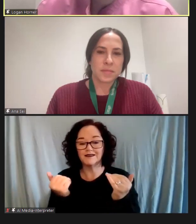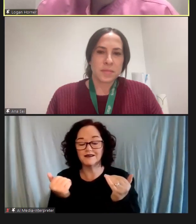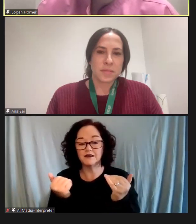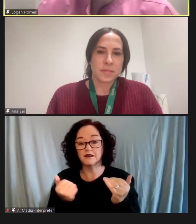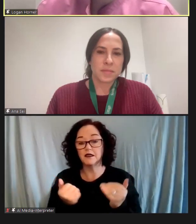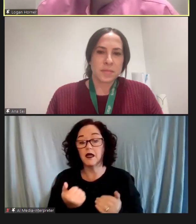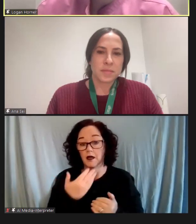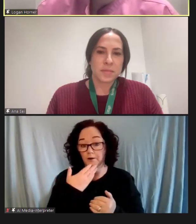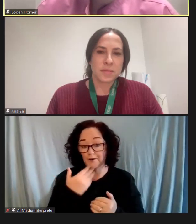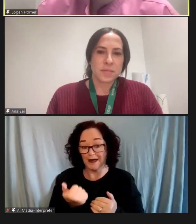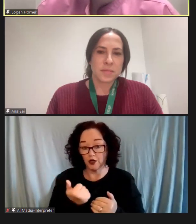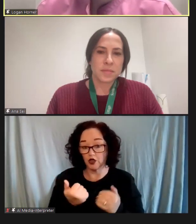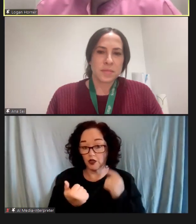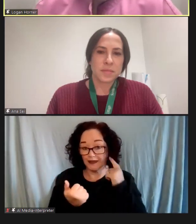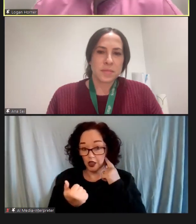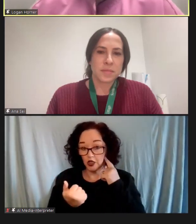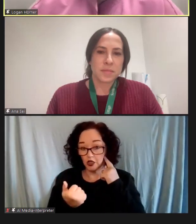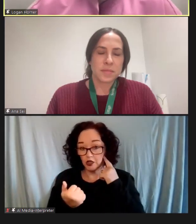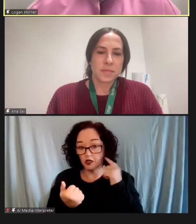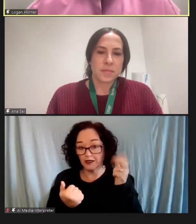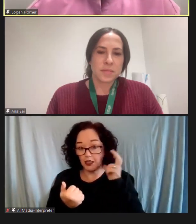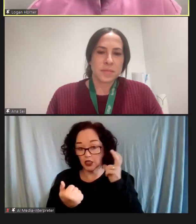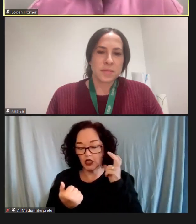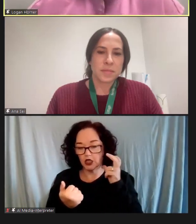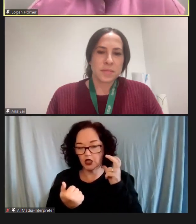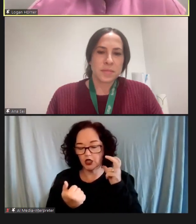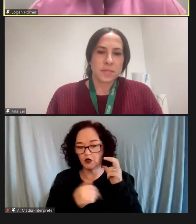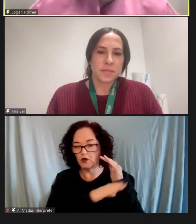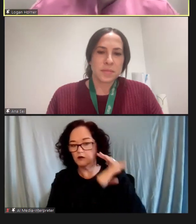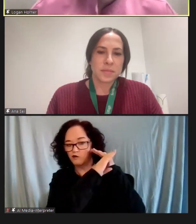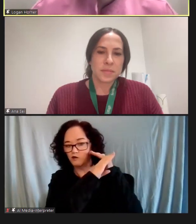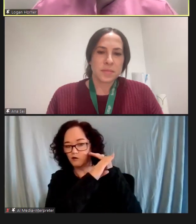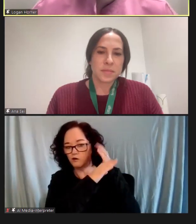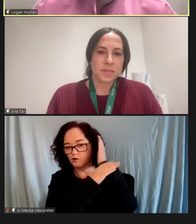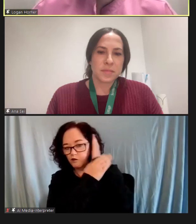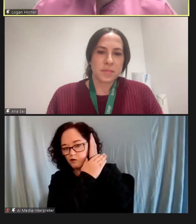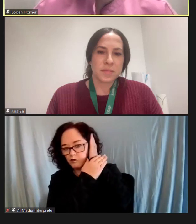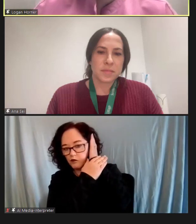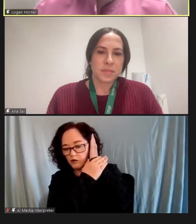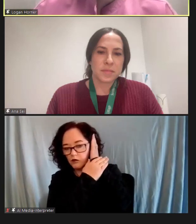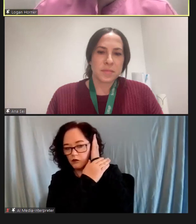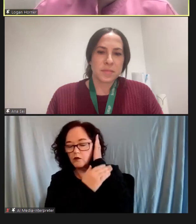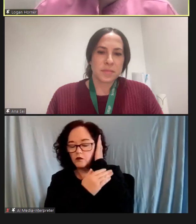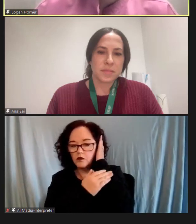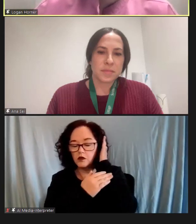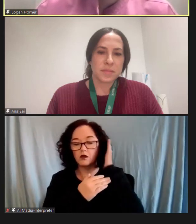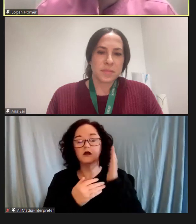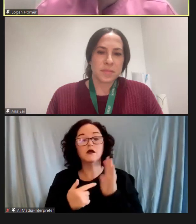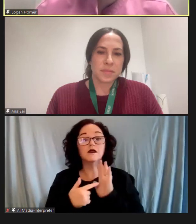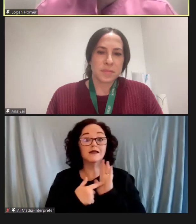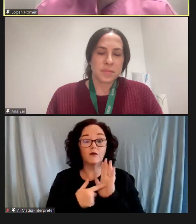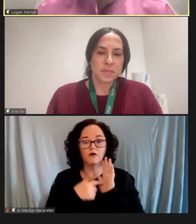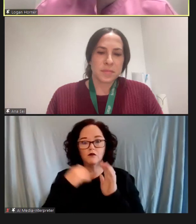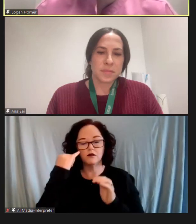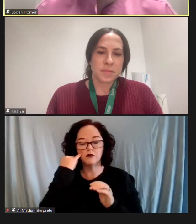this would be if the child has a ear